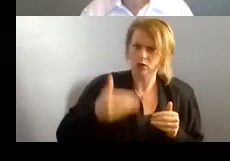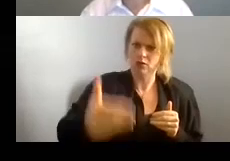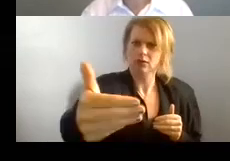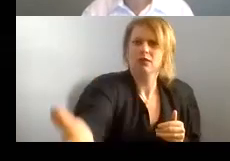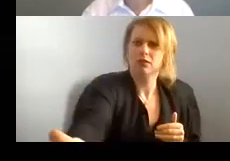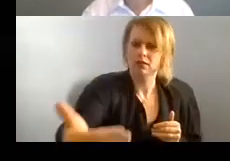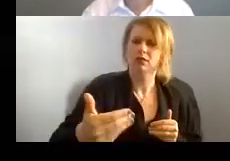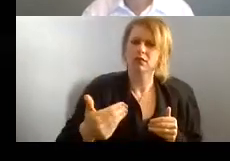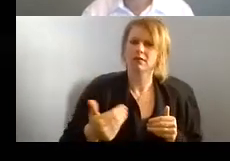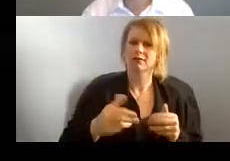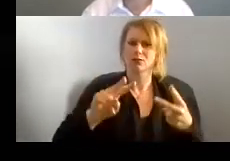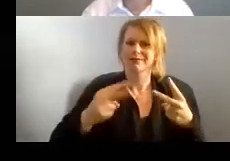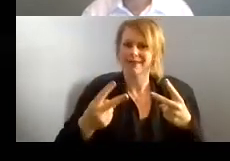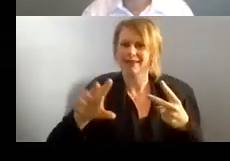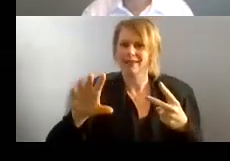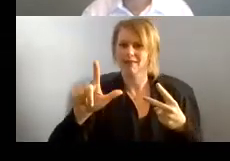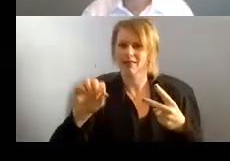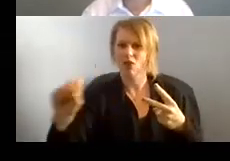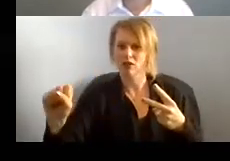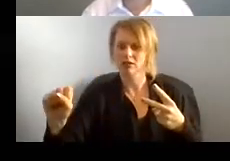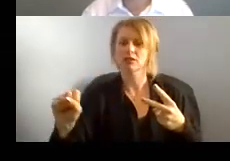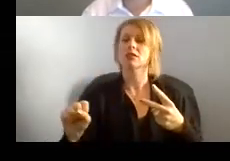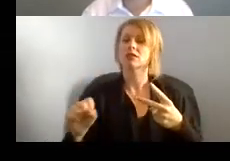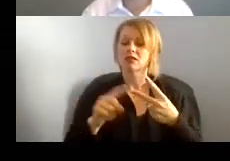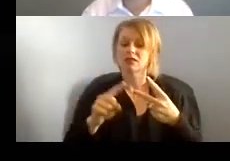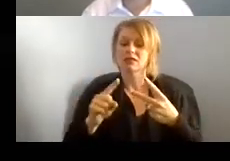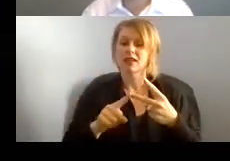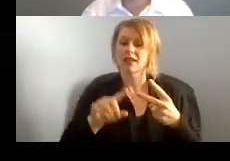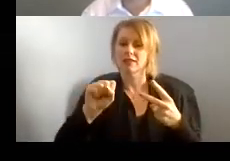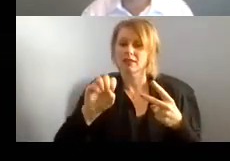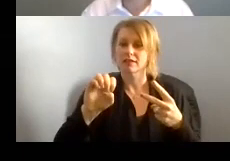And children don’t often recognize the secondary losses as quickly as adults do,